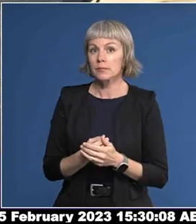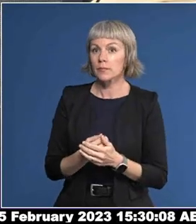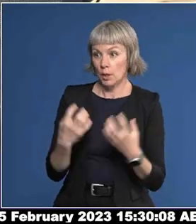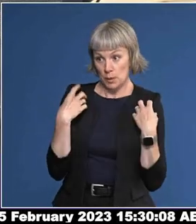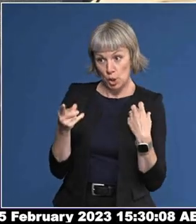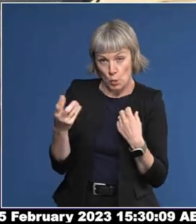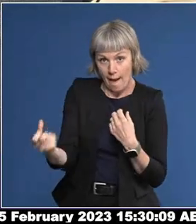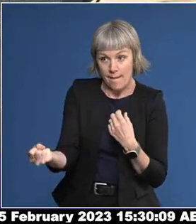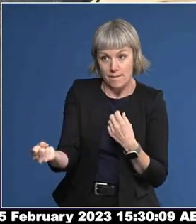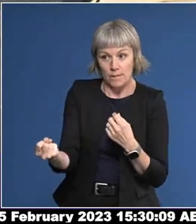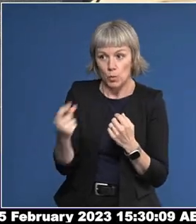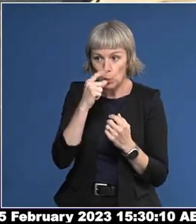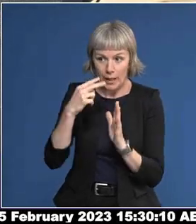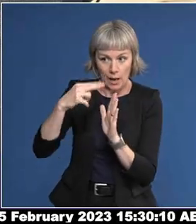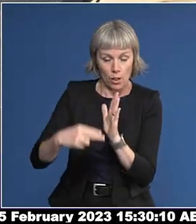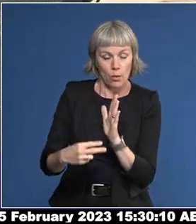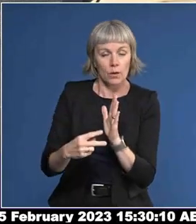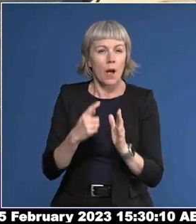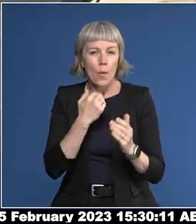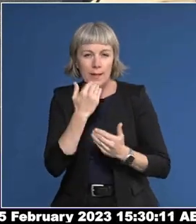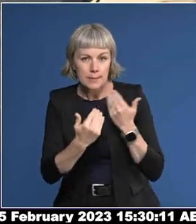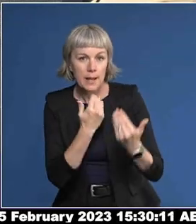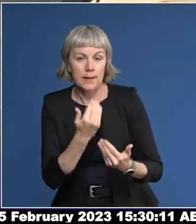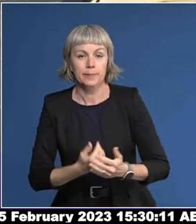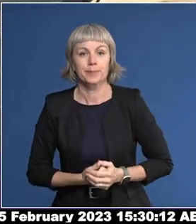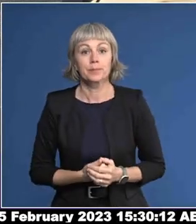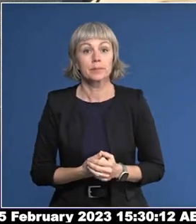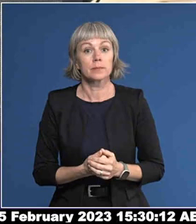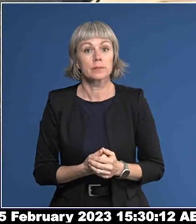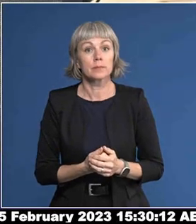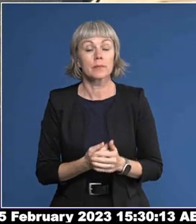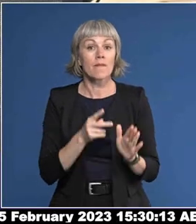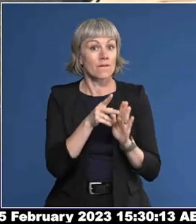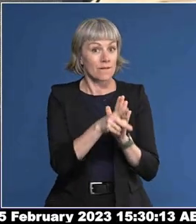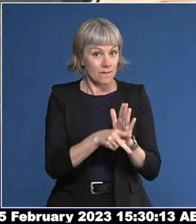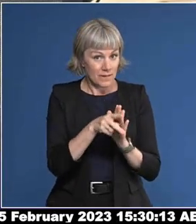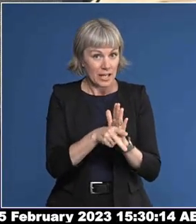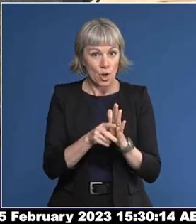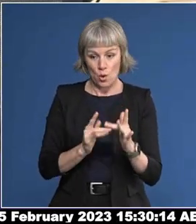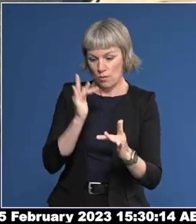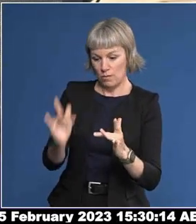We will just talk about what it is. This is a video-based e-learning program. That's right.